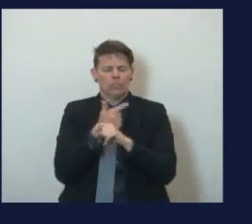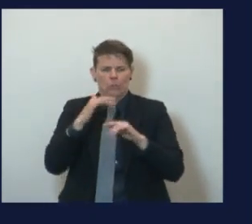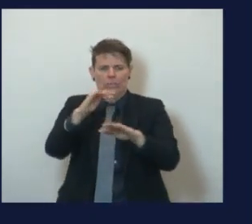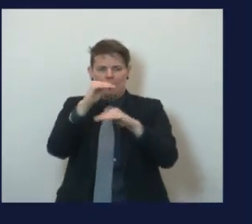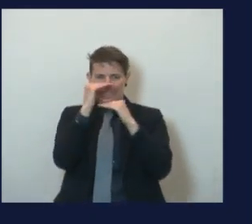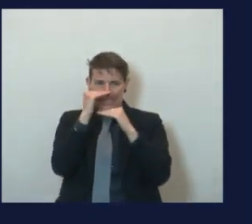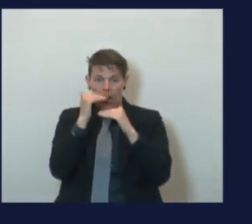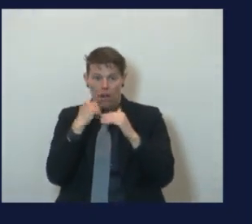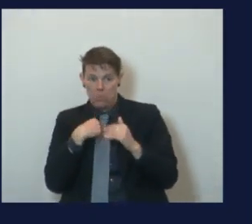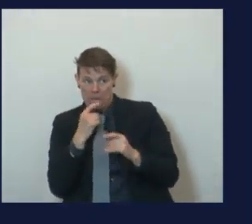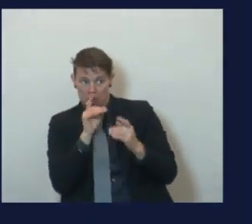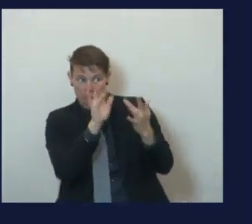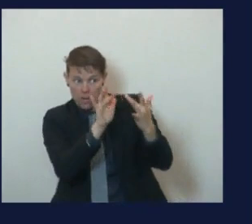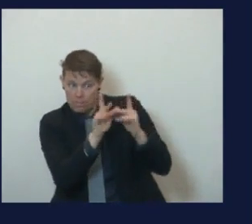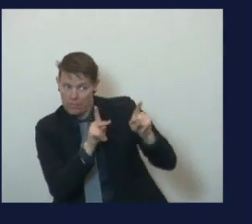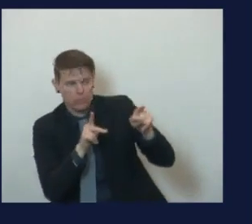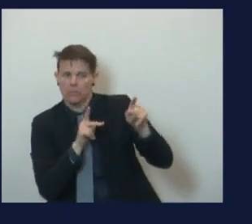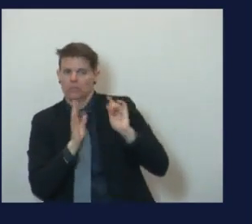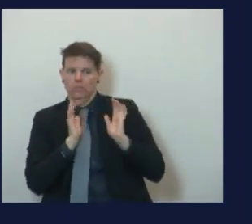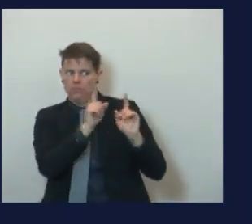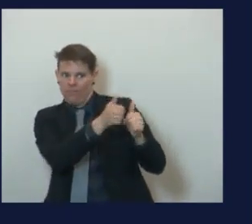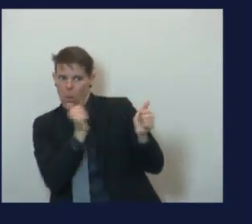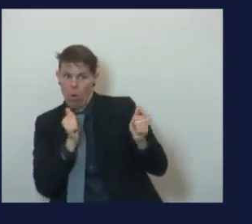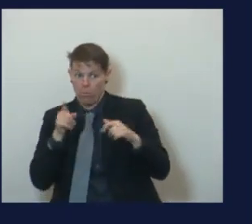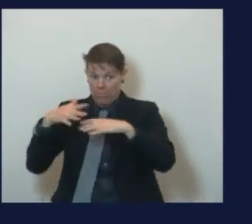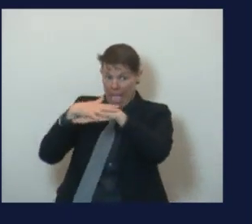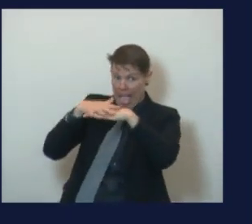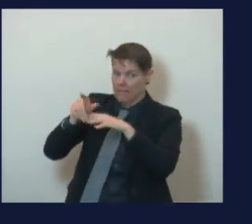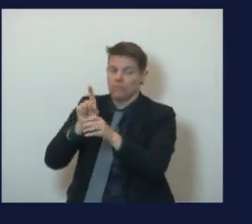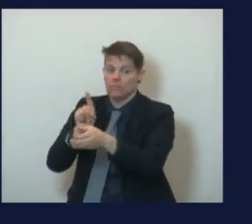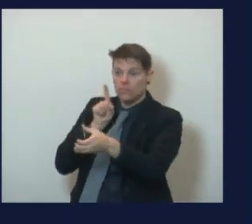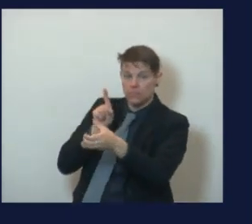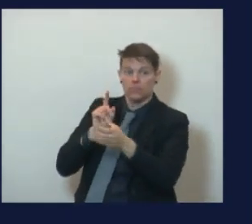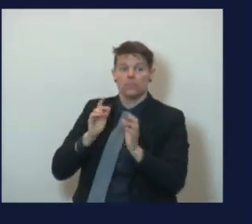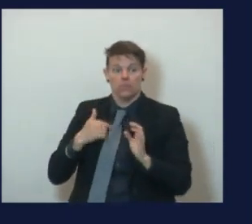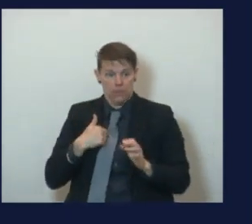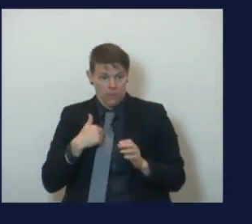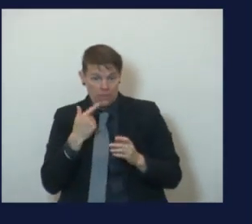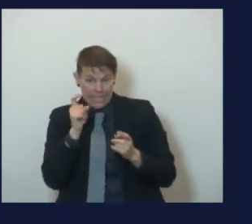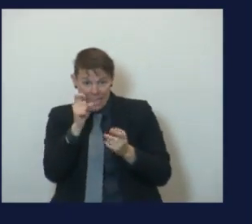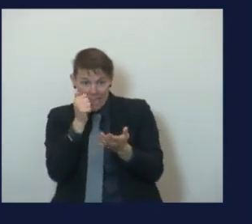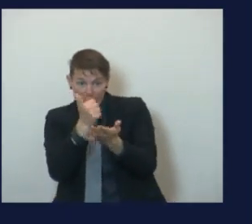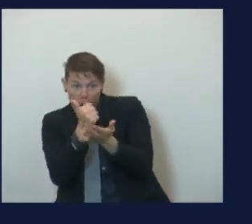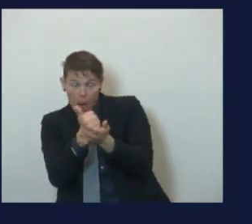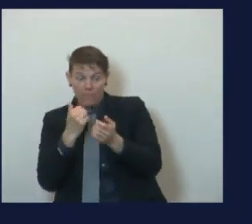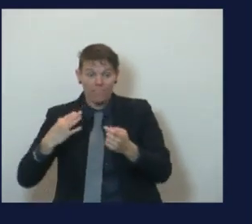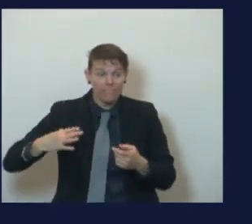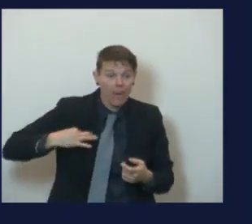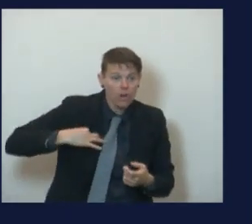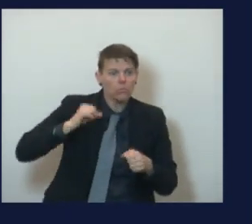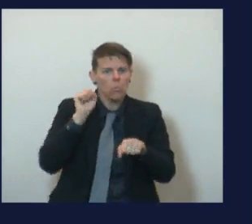IN FACT, YOU IF YOU ARE A CAREGIVER IN YOUR HOME, YOU HAVE TO DO EVERYTHING YOU CAN TO LIMIT WHERE YOU ARE GOING.